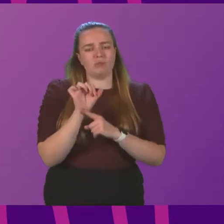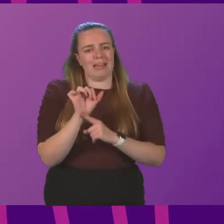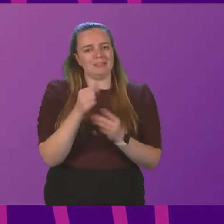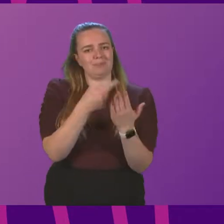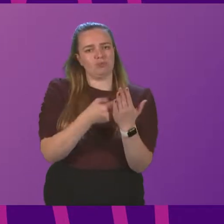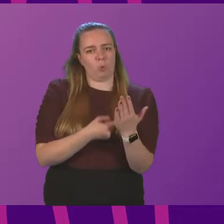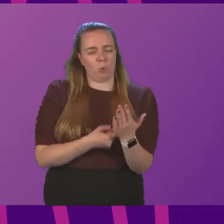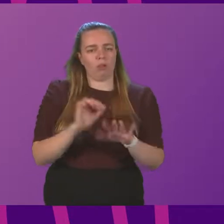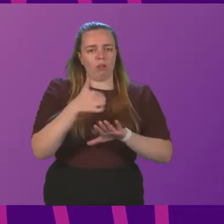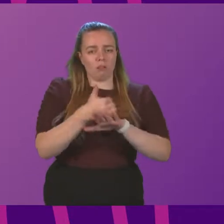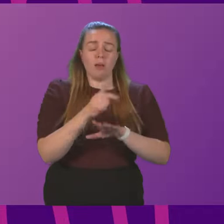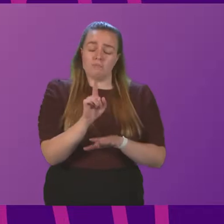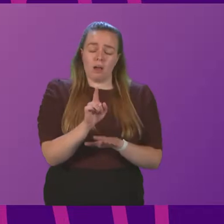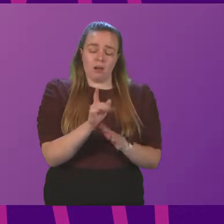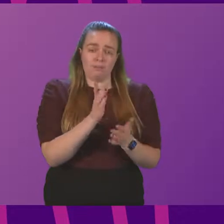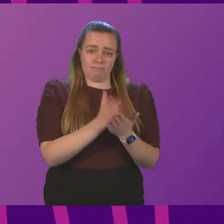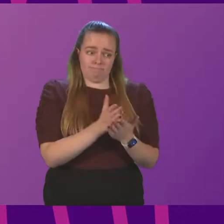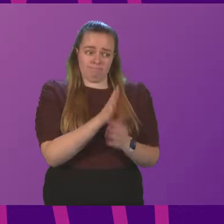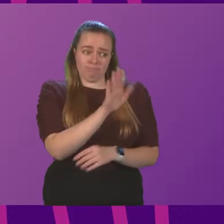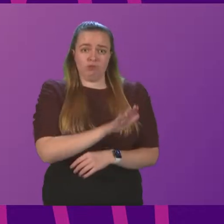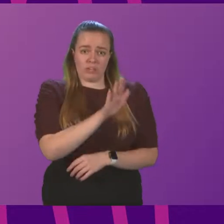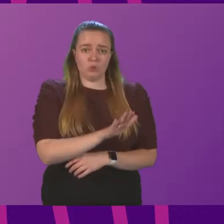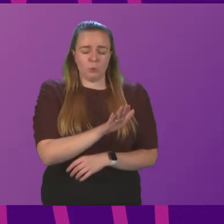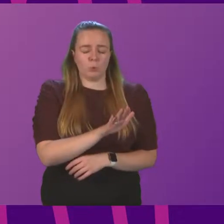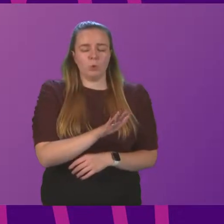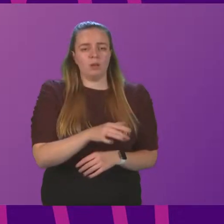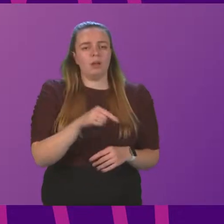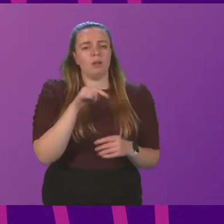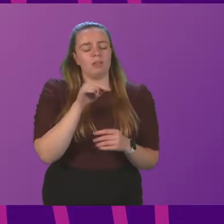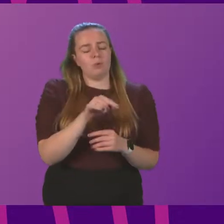in place, so we should continue to do that. I give Rona Mackay an absolute assurance that discussions